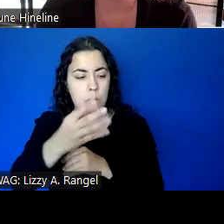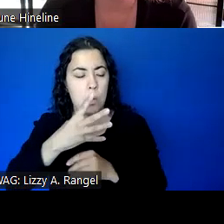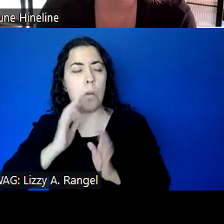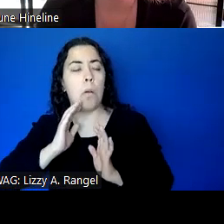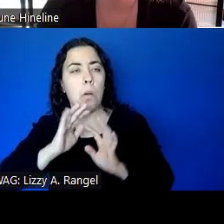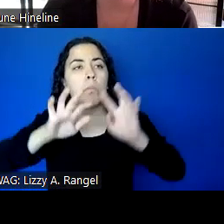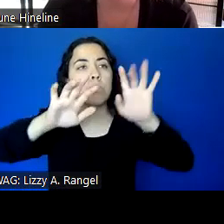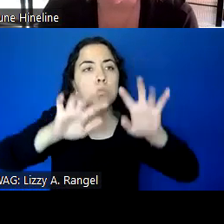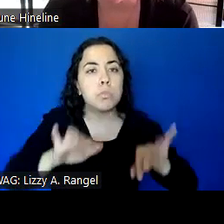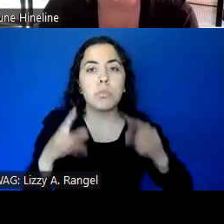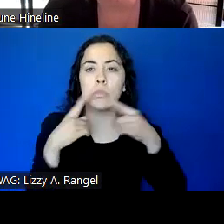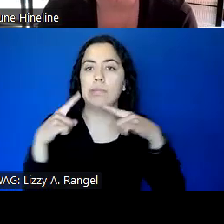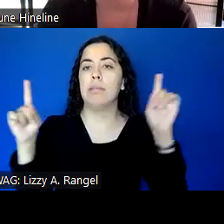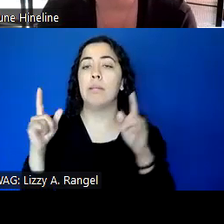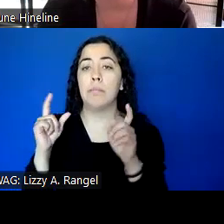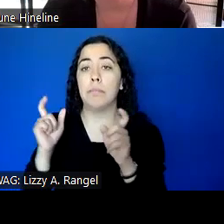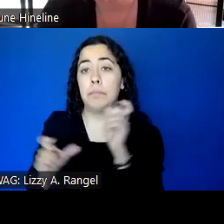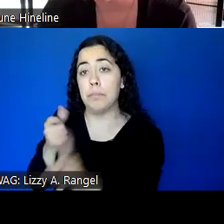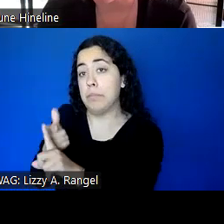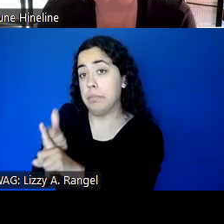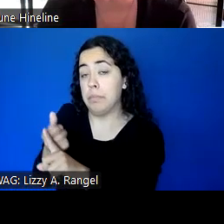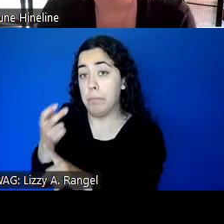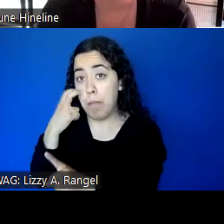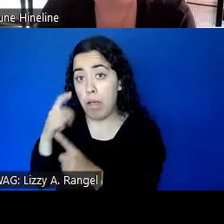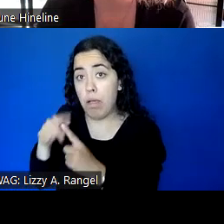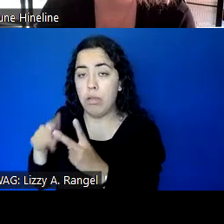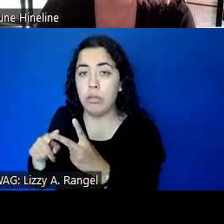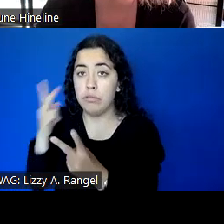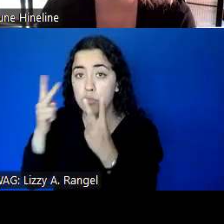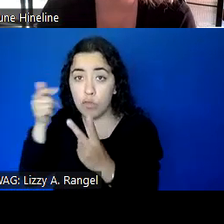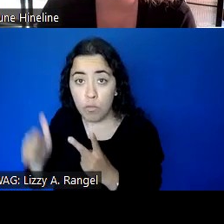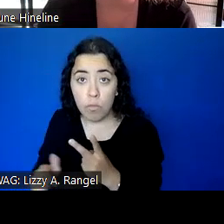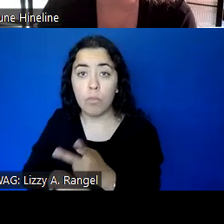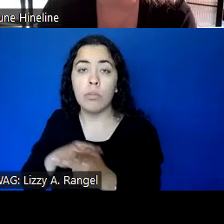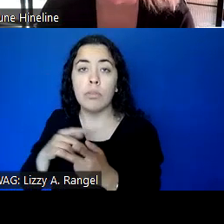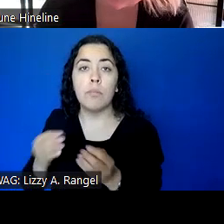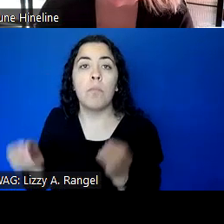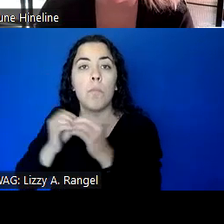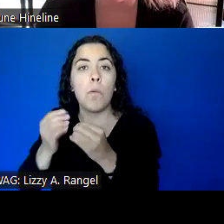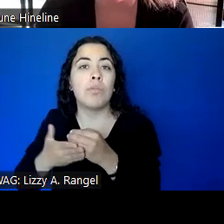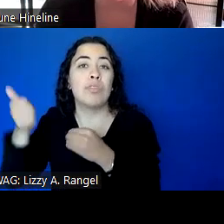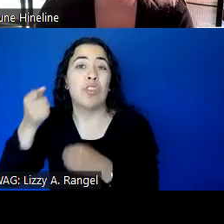user unless it would jeopardize the security or the purpose of the content. Now, that's a